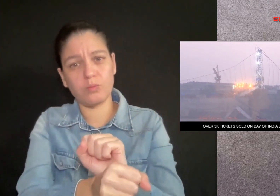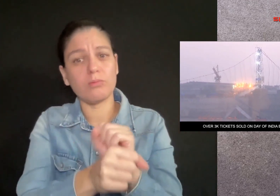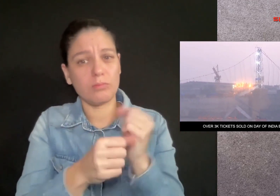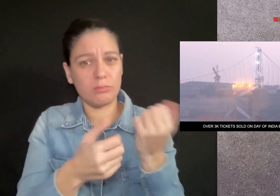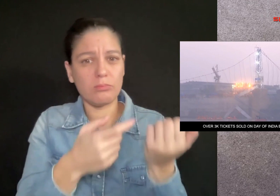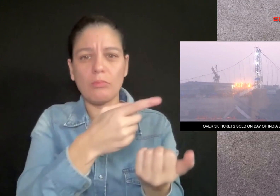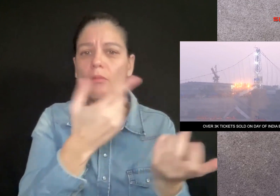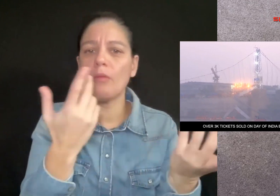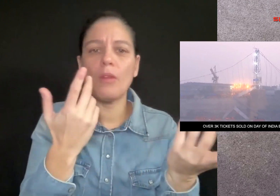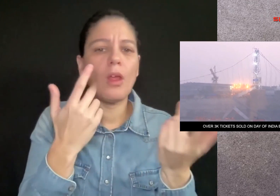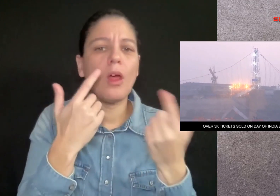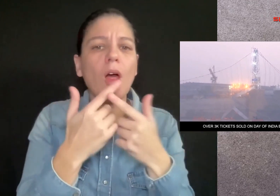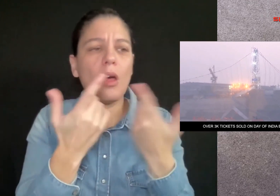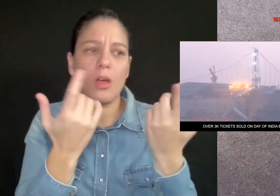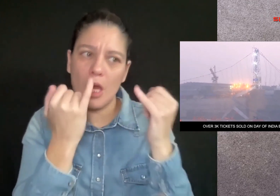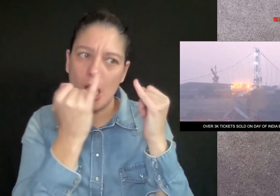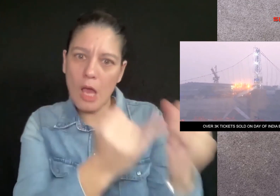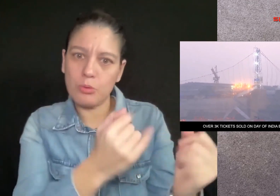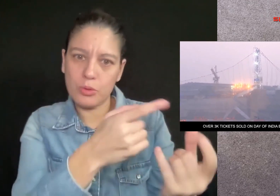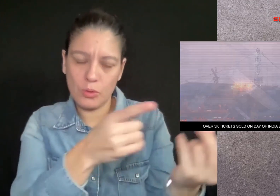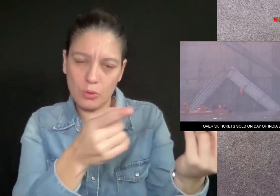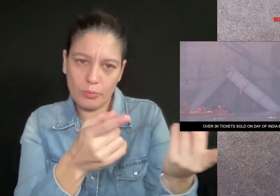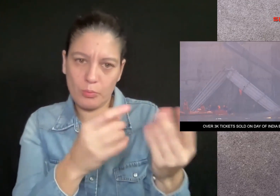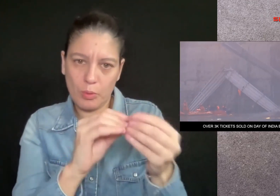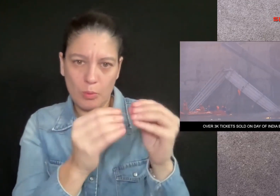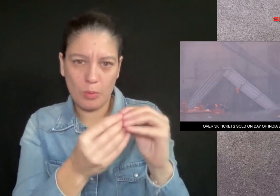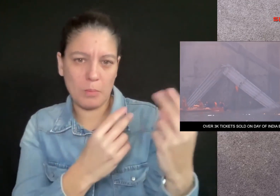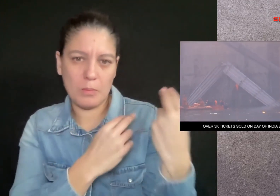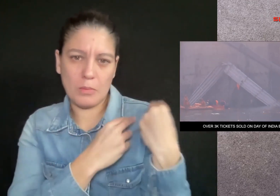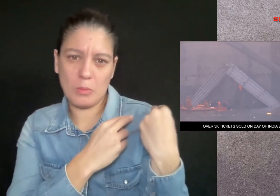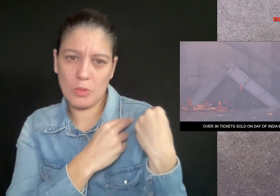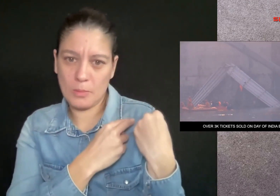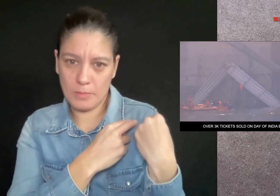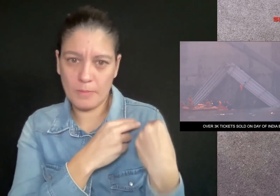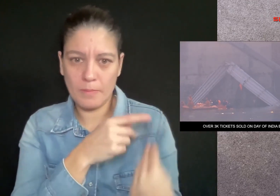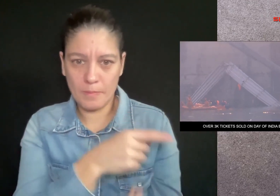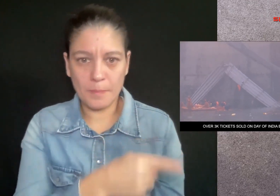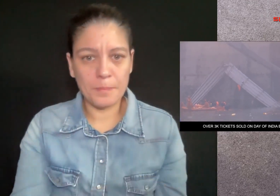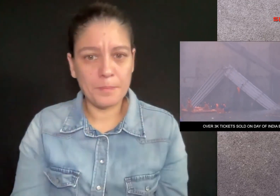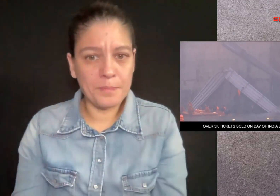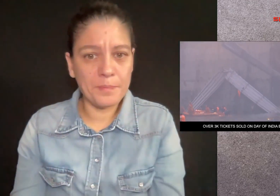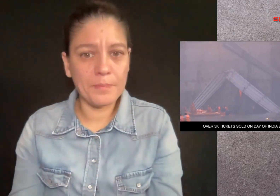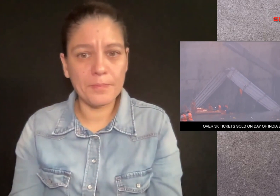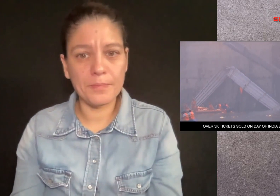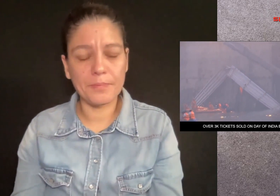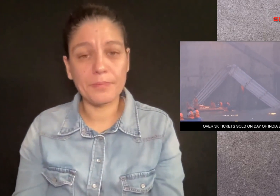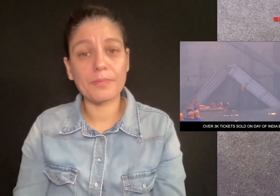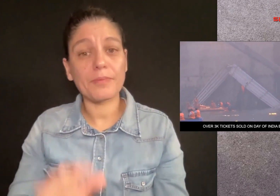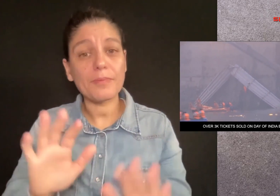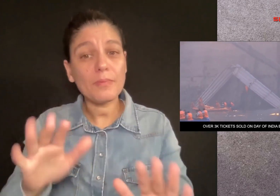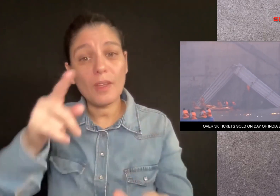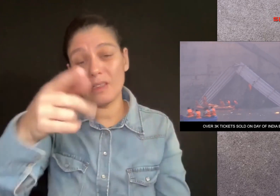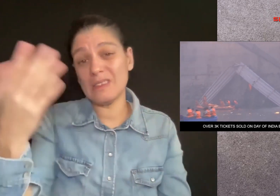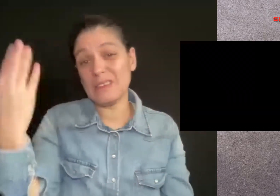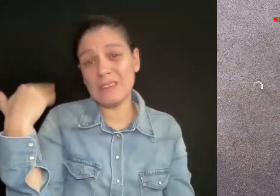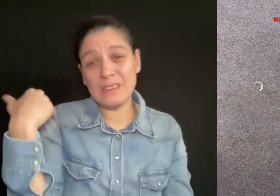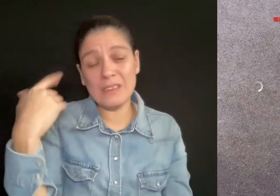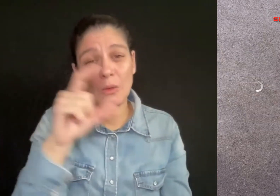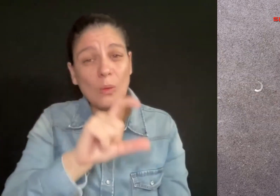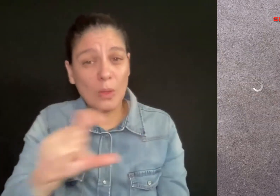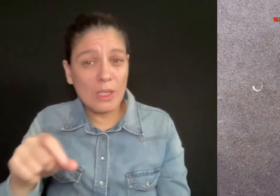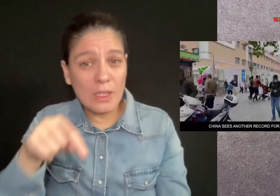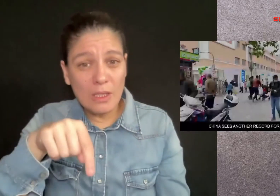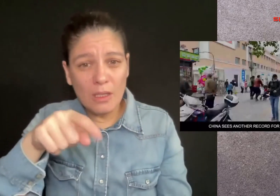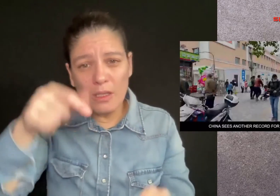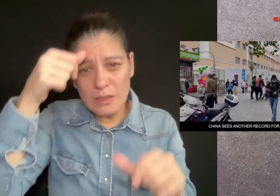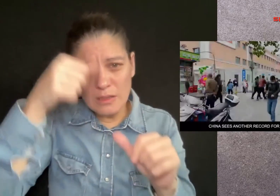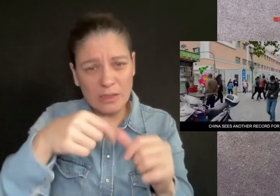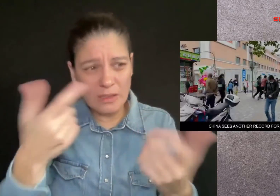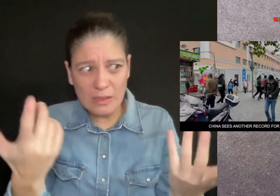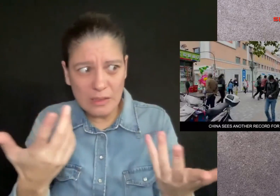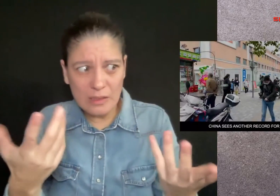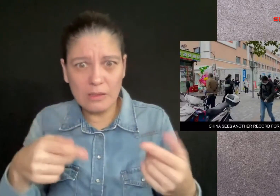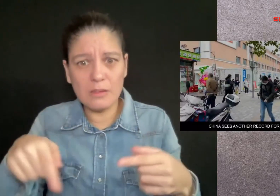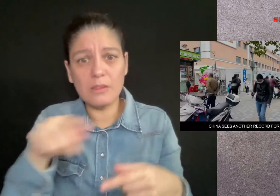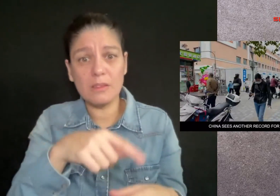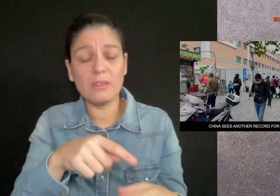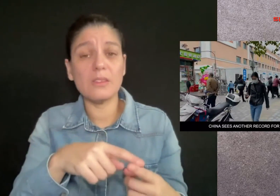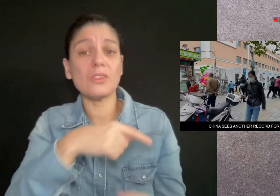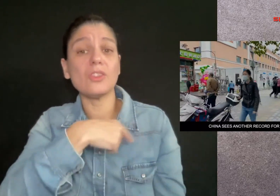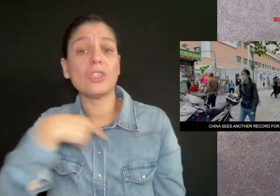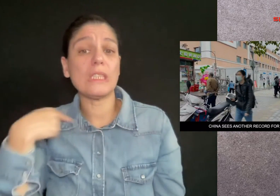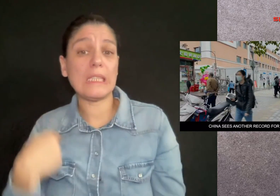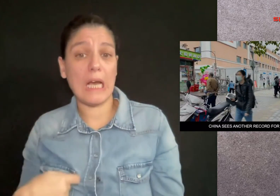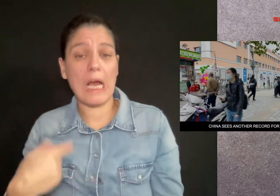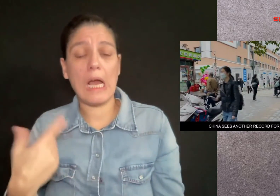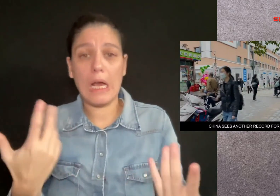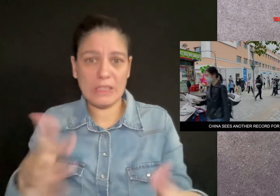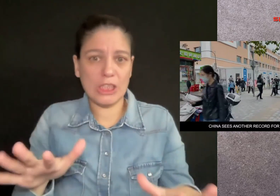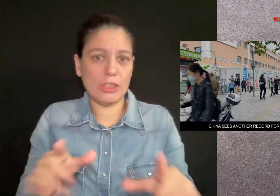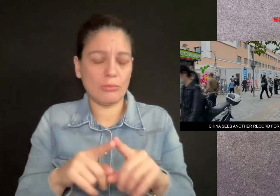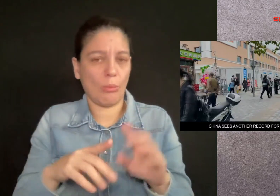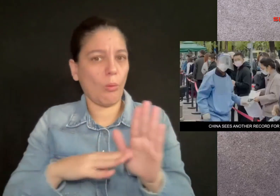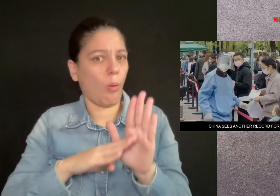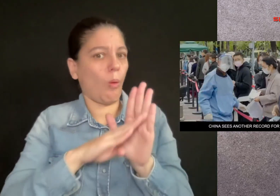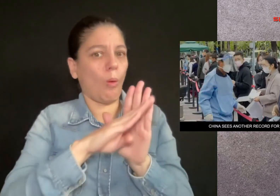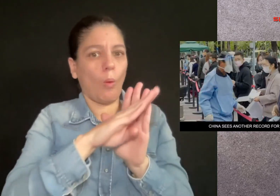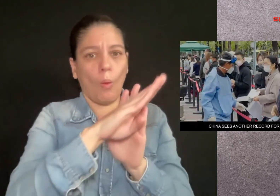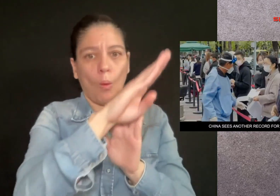charges earlier this week China set another record